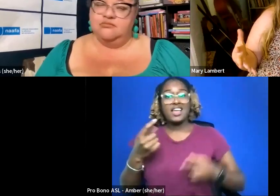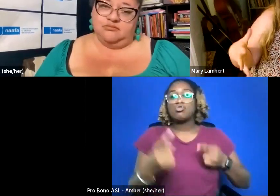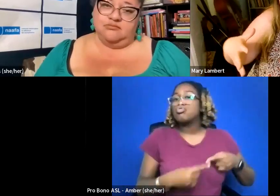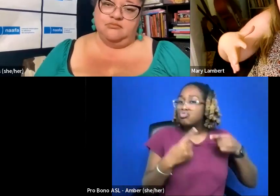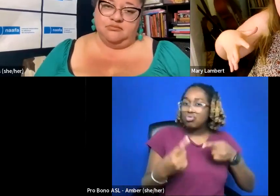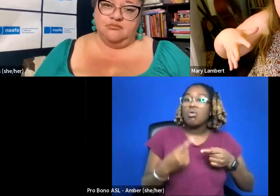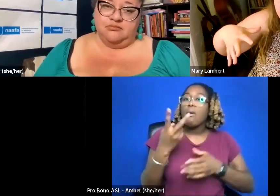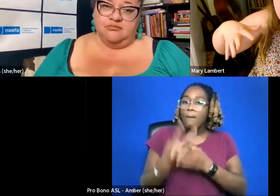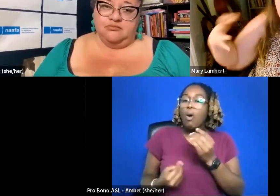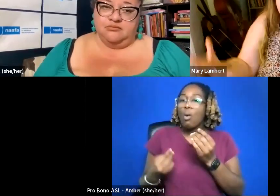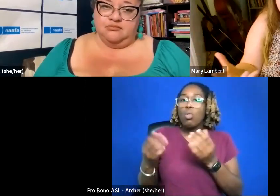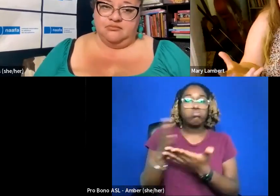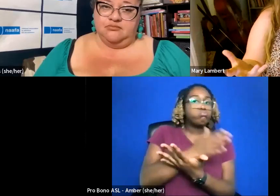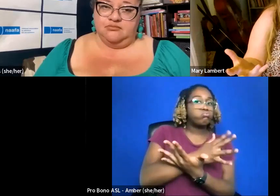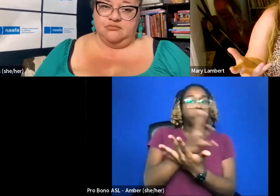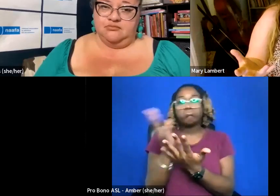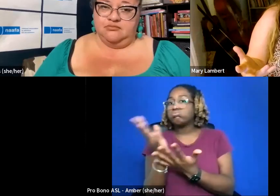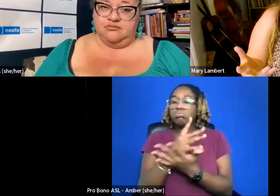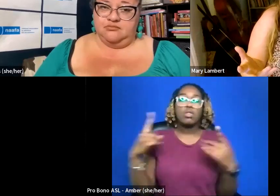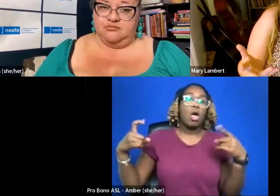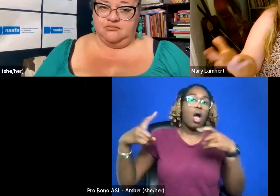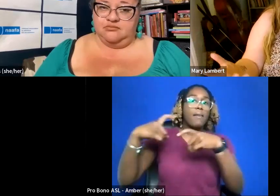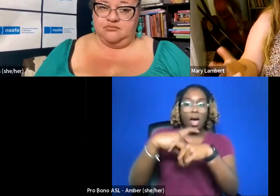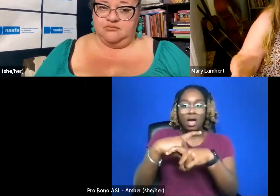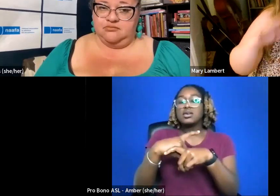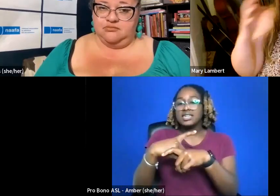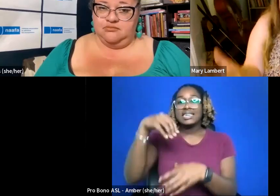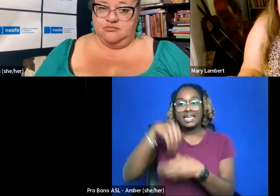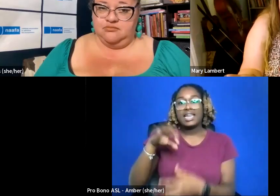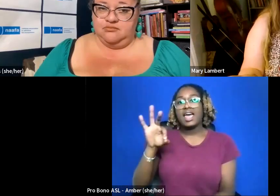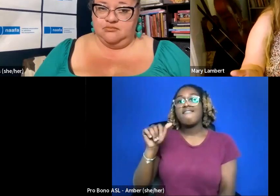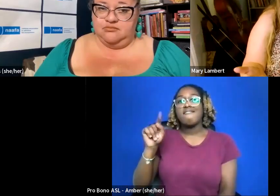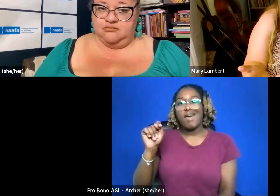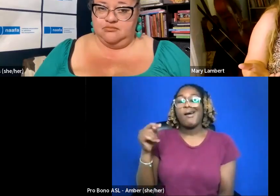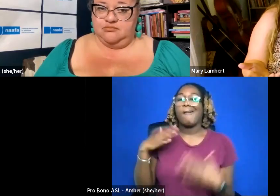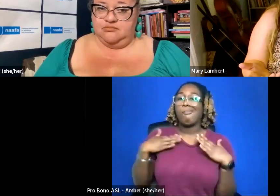All the complexity of being in a fat body or the complexity of being queer.